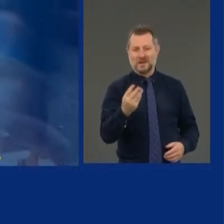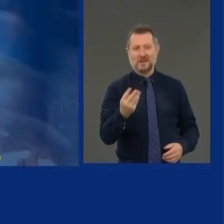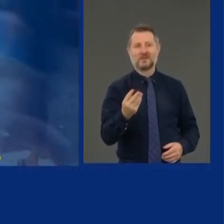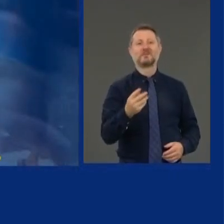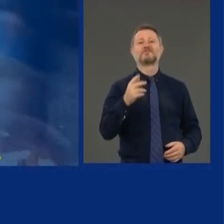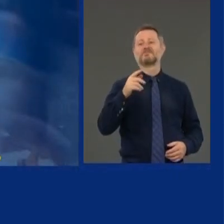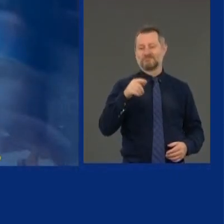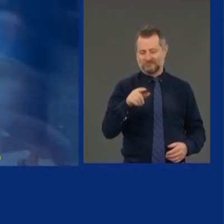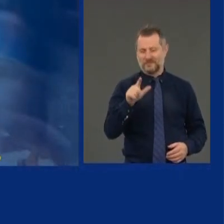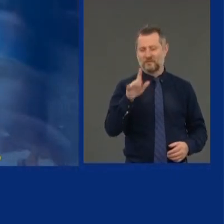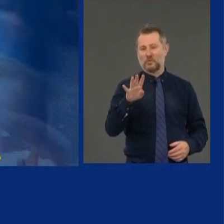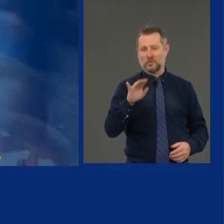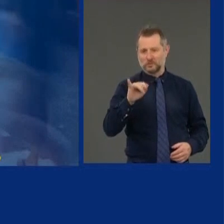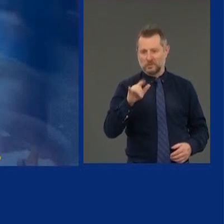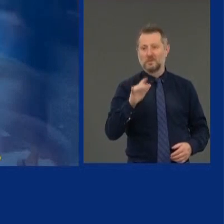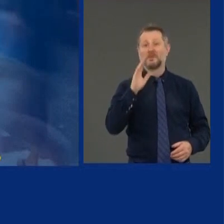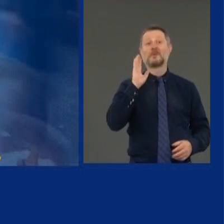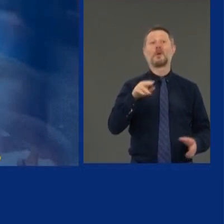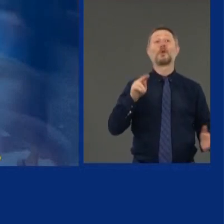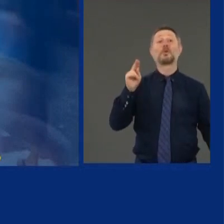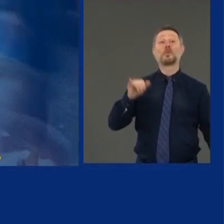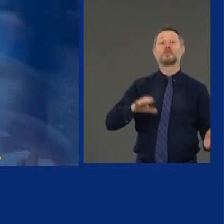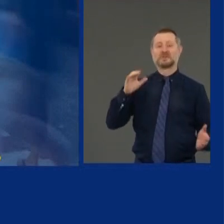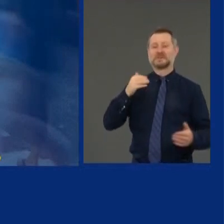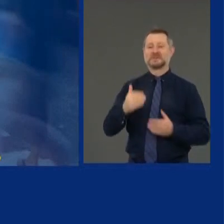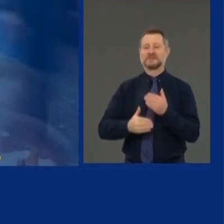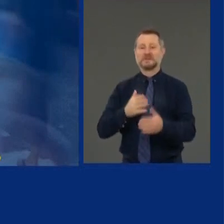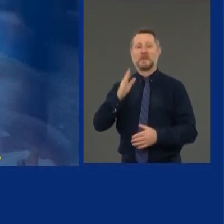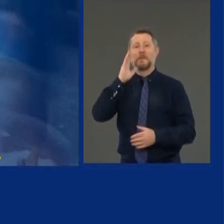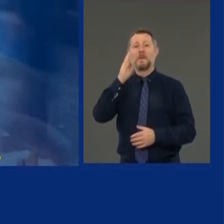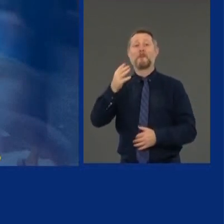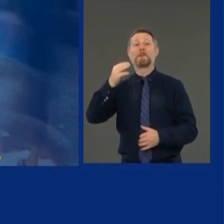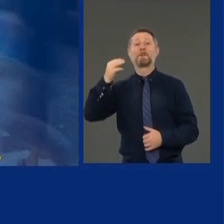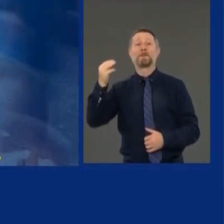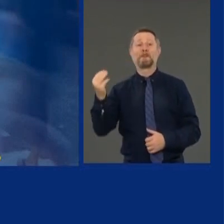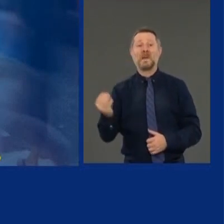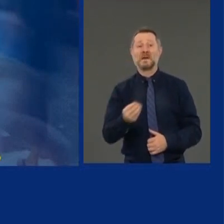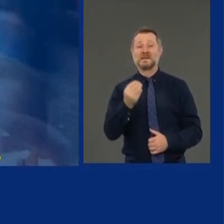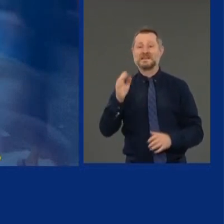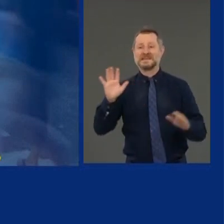LONG ISLAND IS ON TRACK FOR WEDNESDAY.